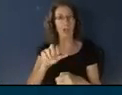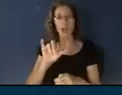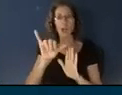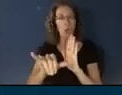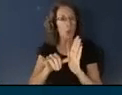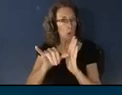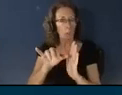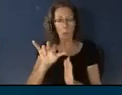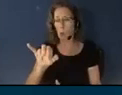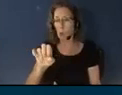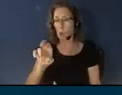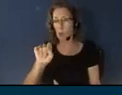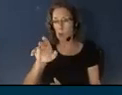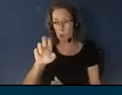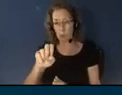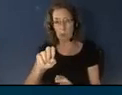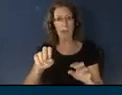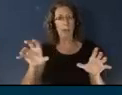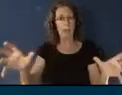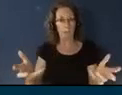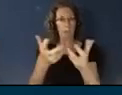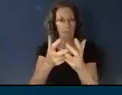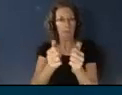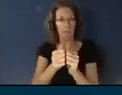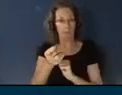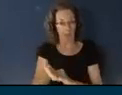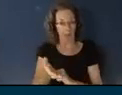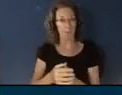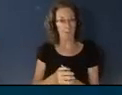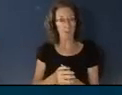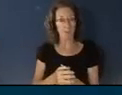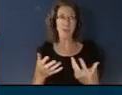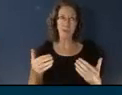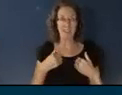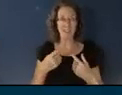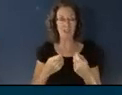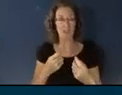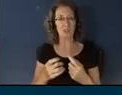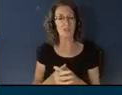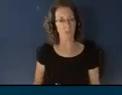the transcriptions up there. Okay so I have a few questions already.